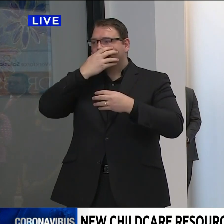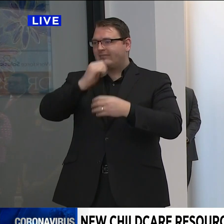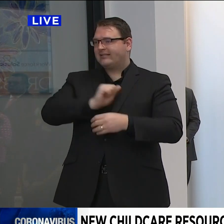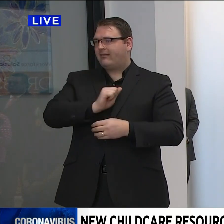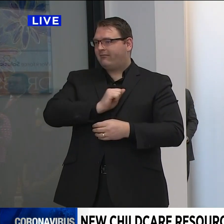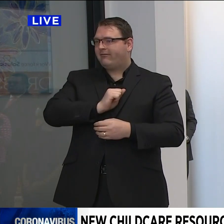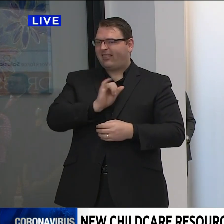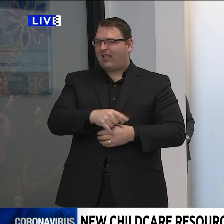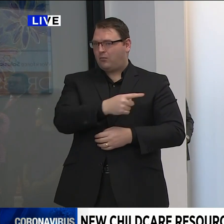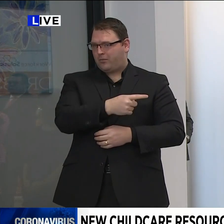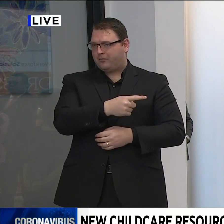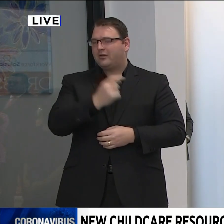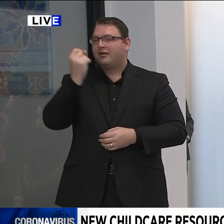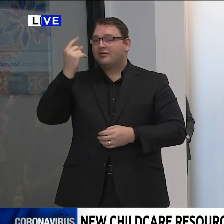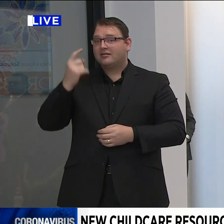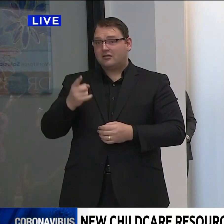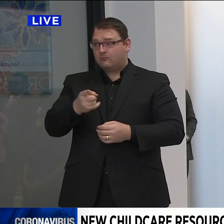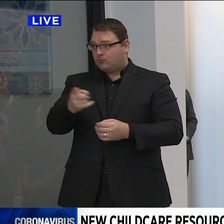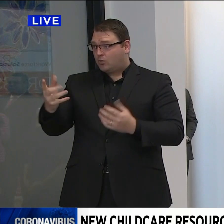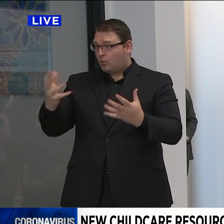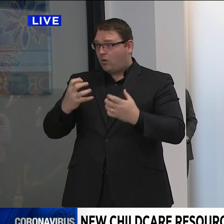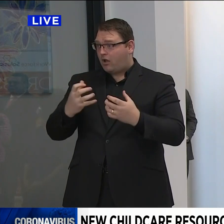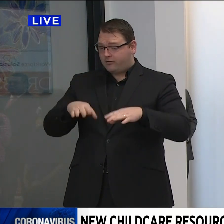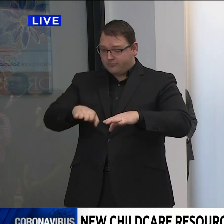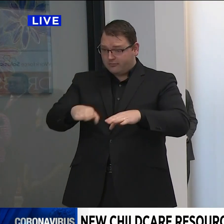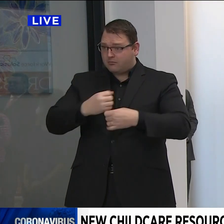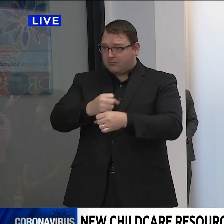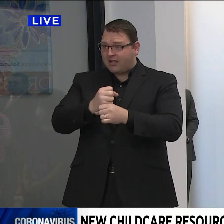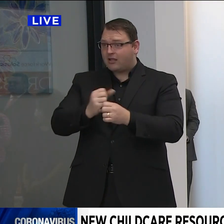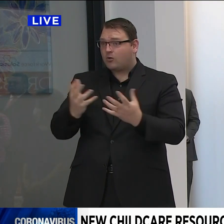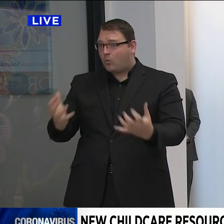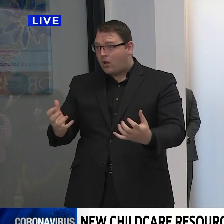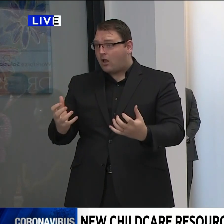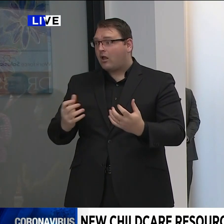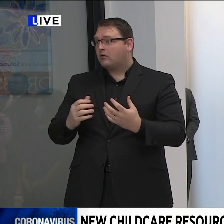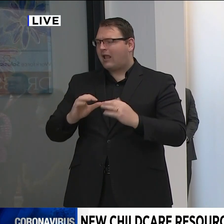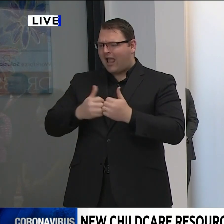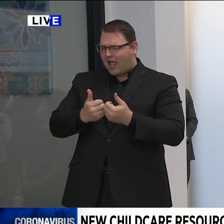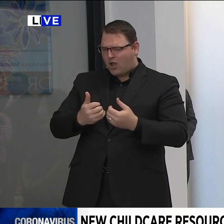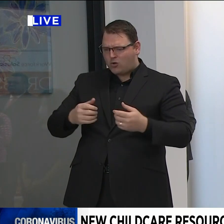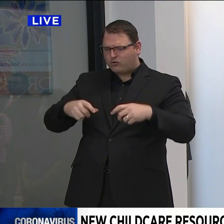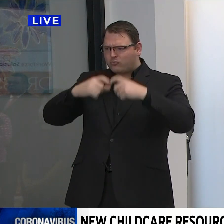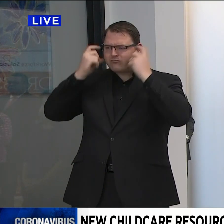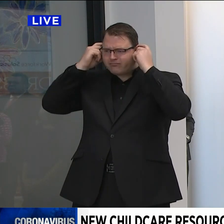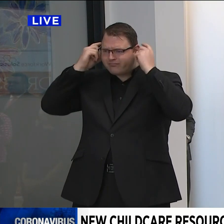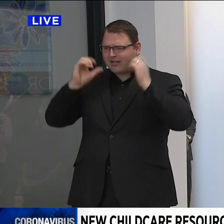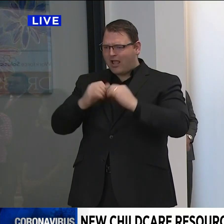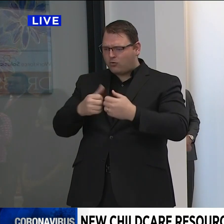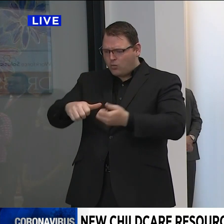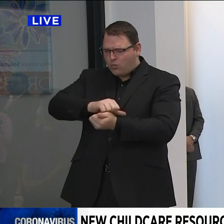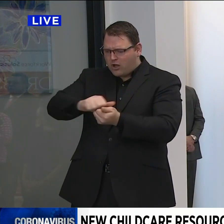are able to access I had this one made by somebody I’m you one made by somebody I’m you know who who know who who who gave it as a as a gift and who gave it as a as a gift and so I’m going to be wearing this